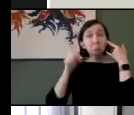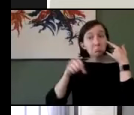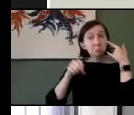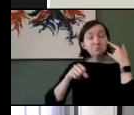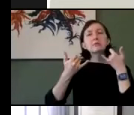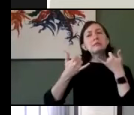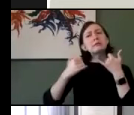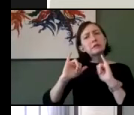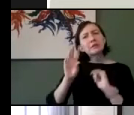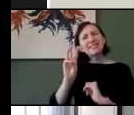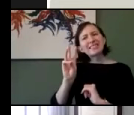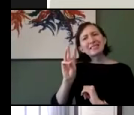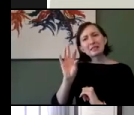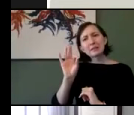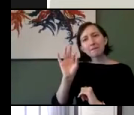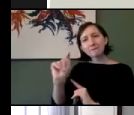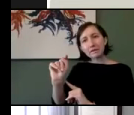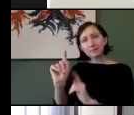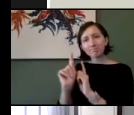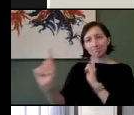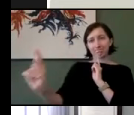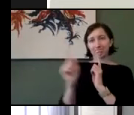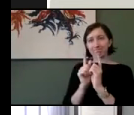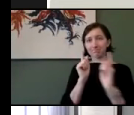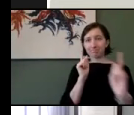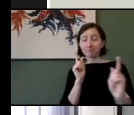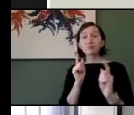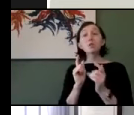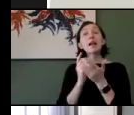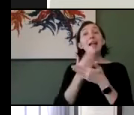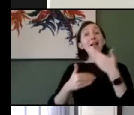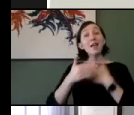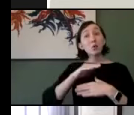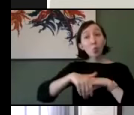Handwashing— wash your hands with soap and water for at least 20 seconds.